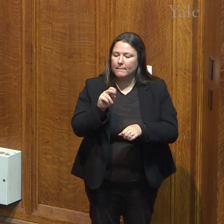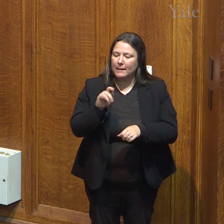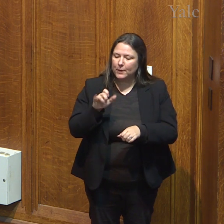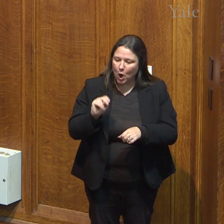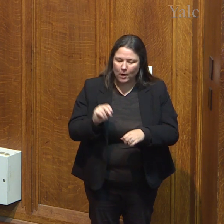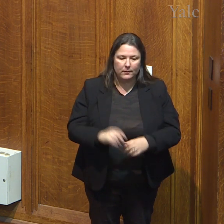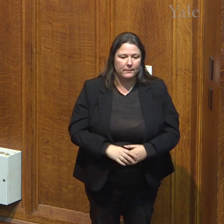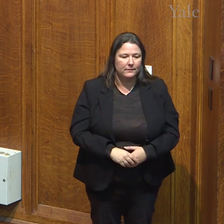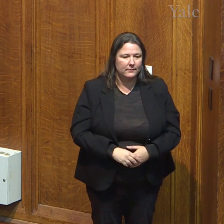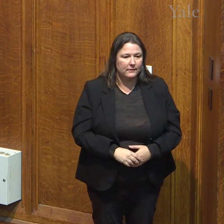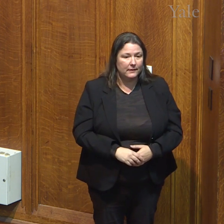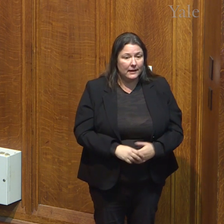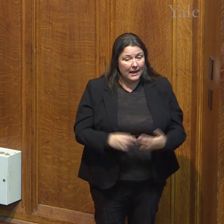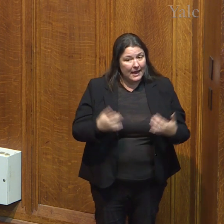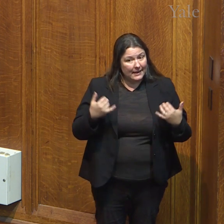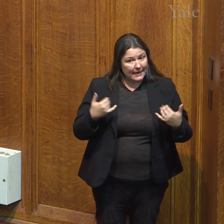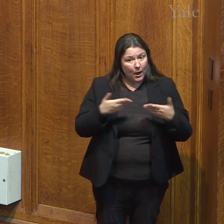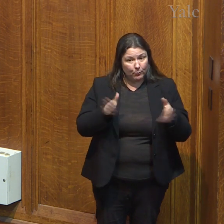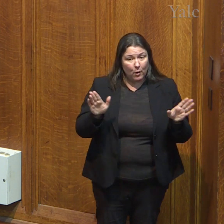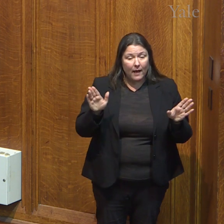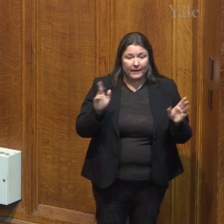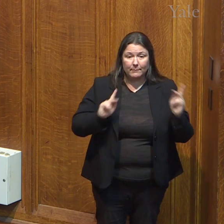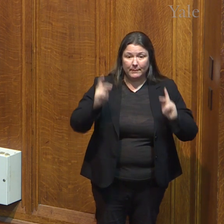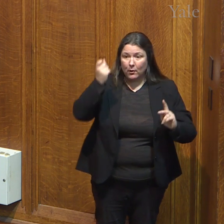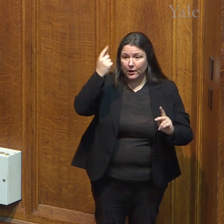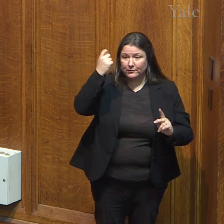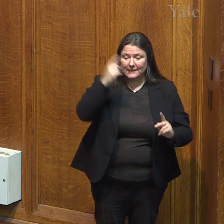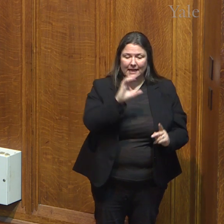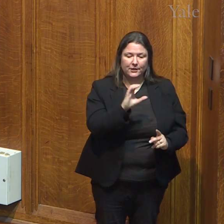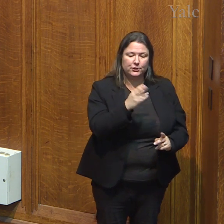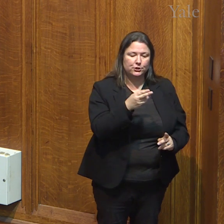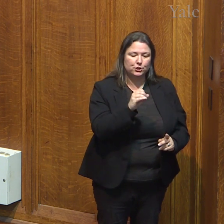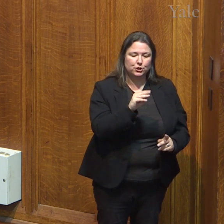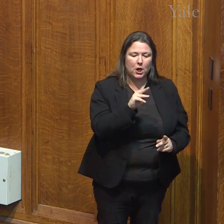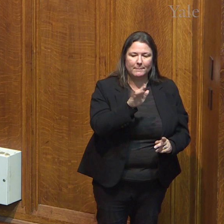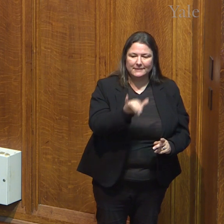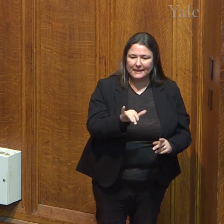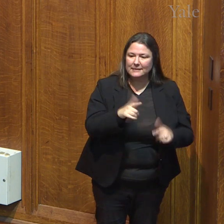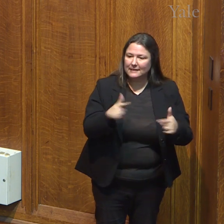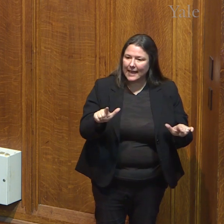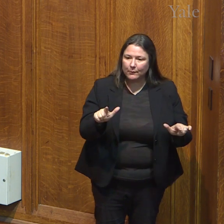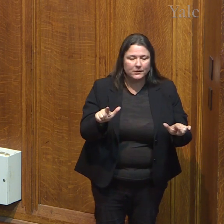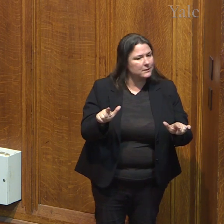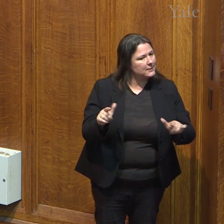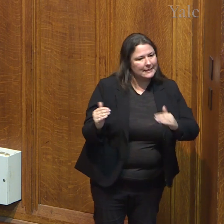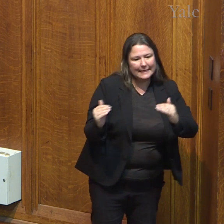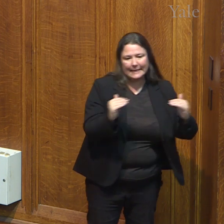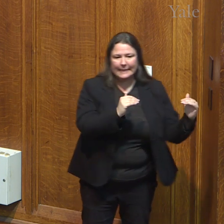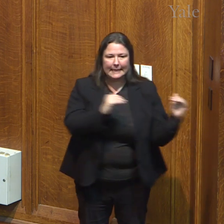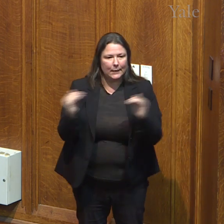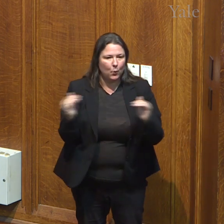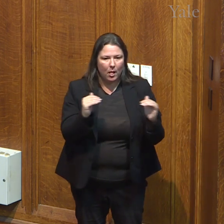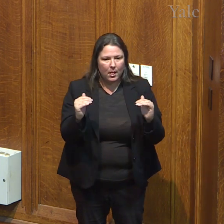It is now broadly understood that Chomsky's language faculty operates with equal facility, whether stimulated by